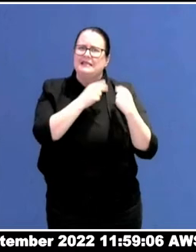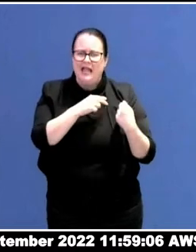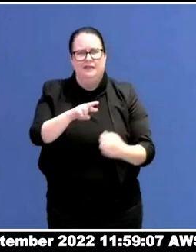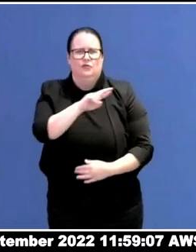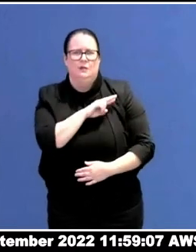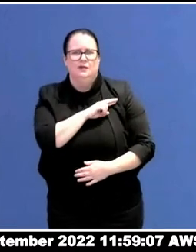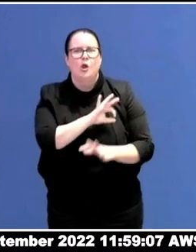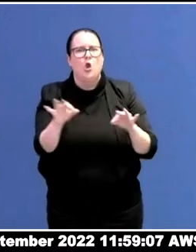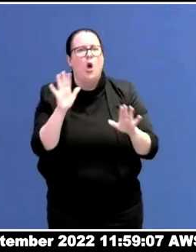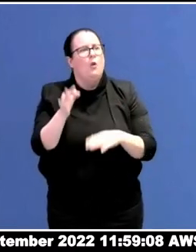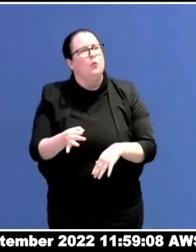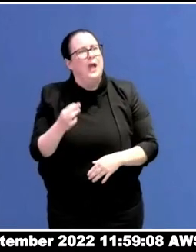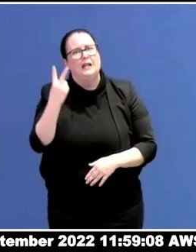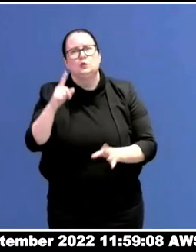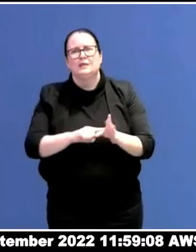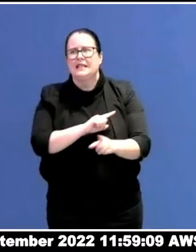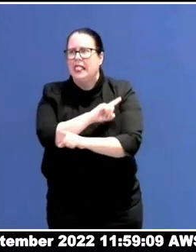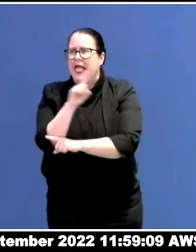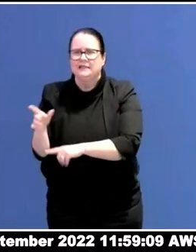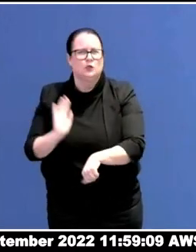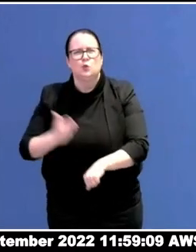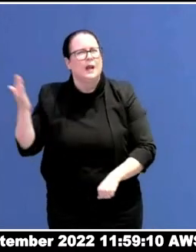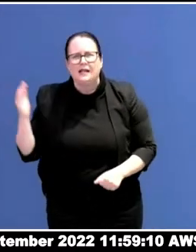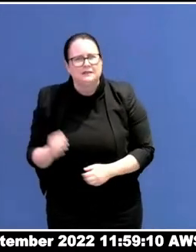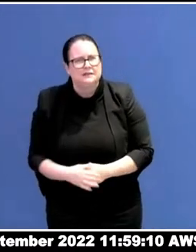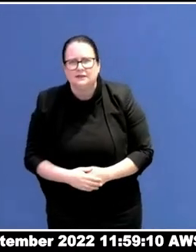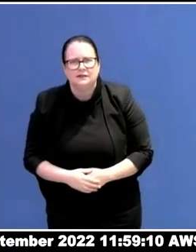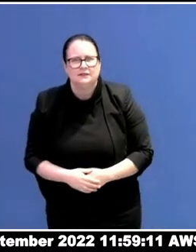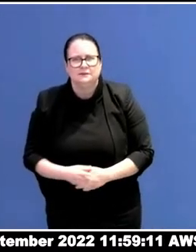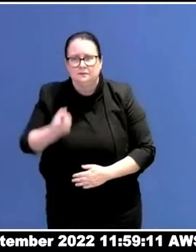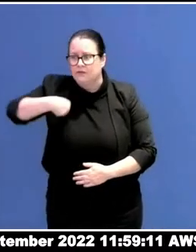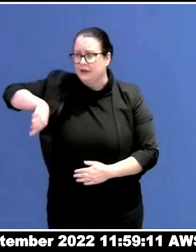That is something that is being denied to us on the outside and also denied to the